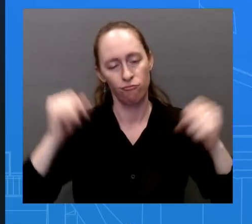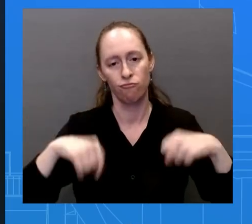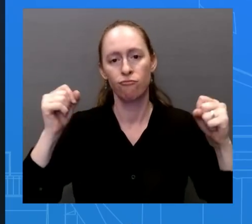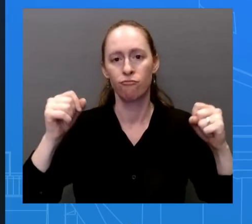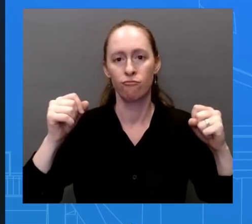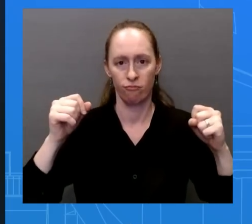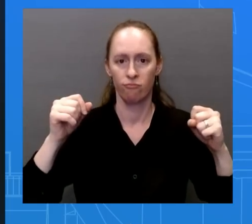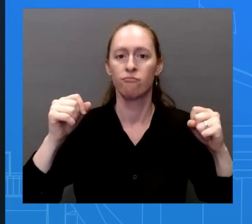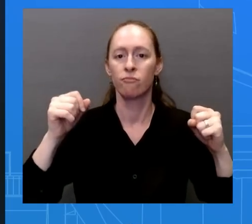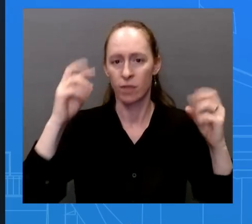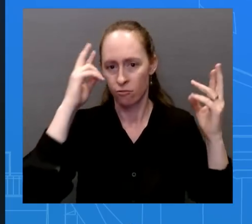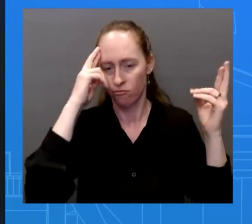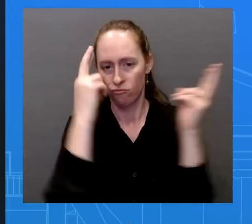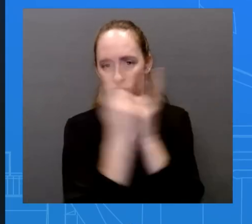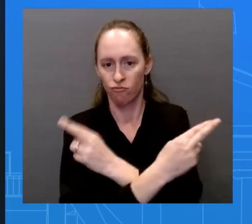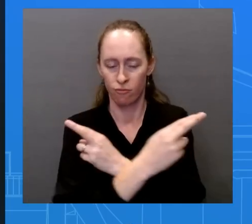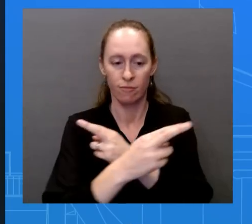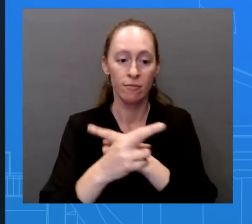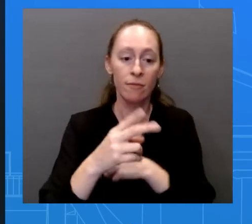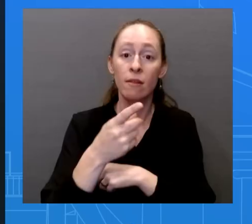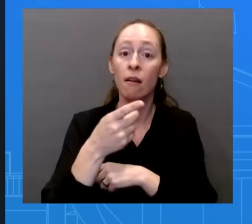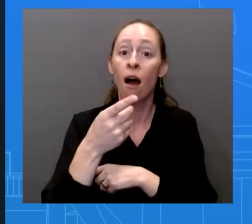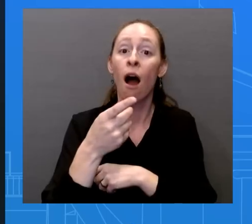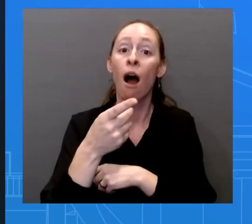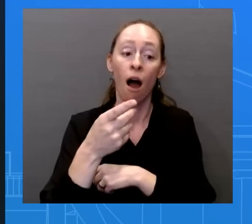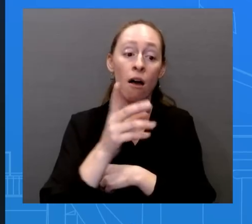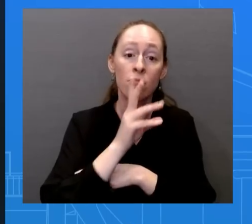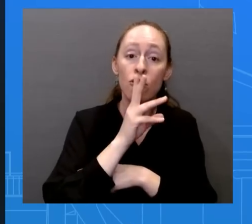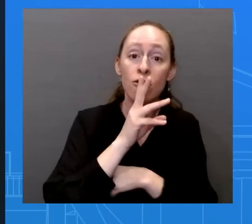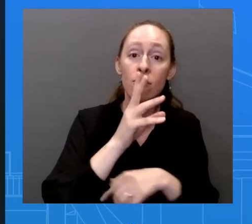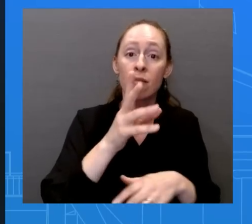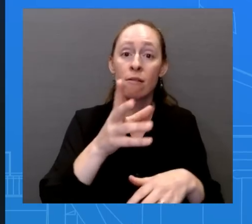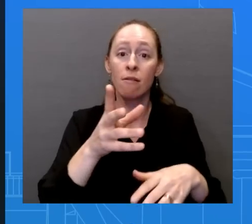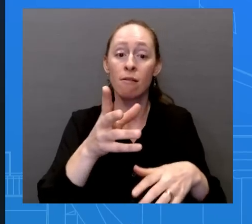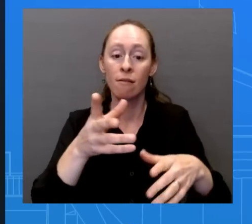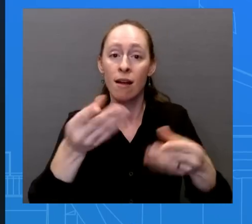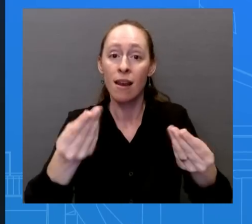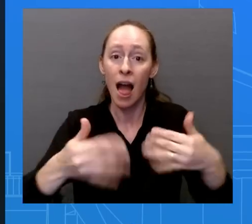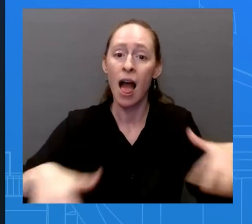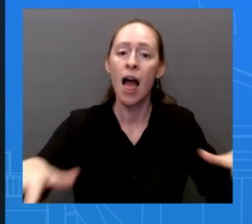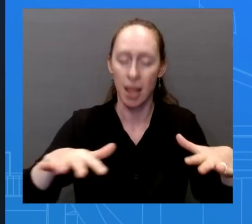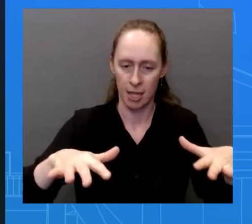with Prime Minister of Israel Lapid and President of Lebanon Michel Aoun,